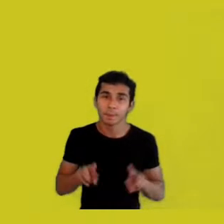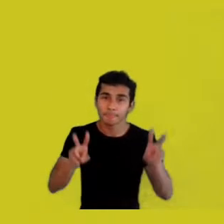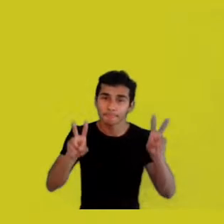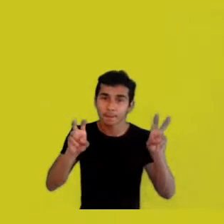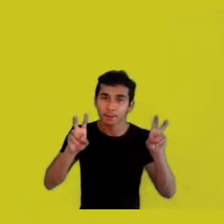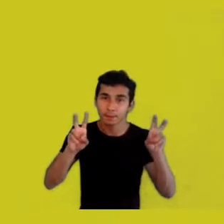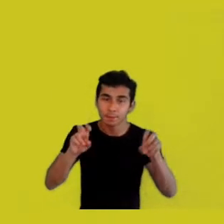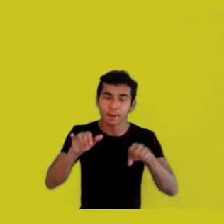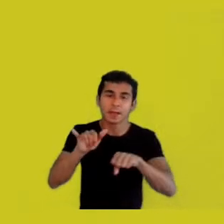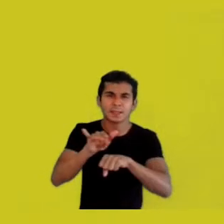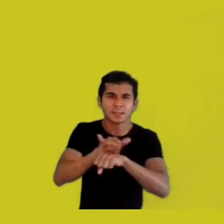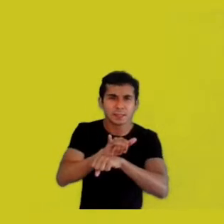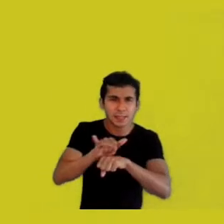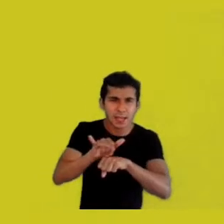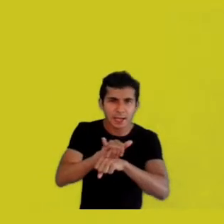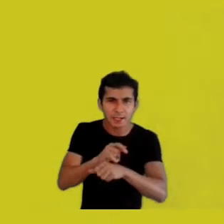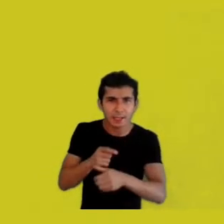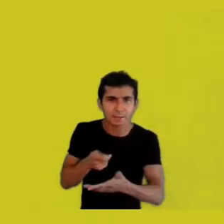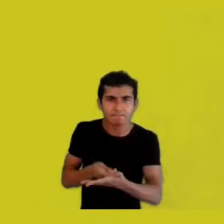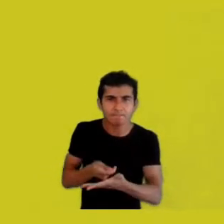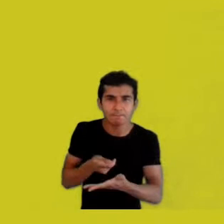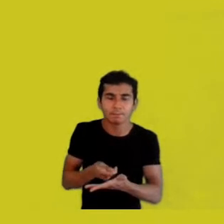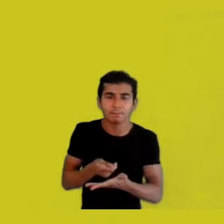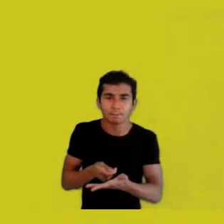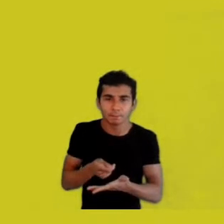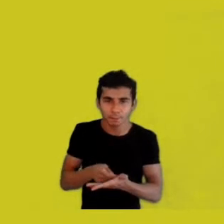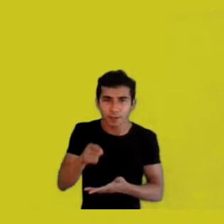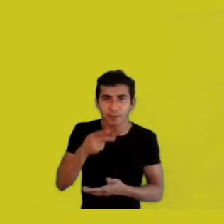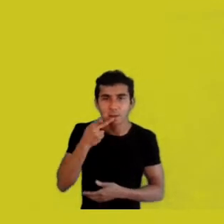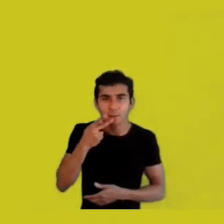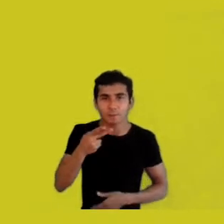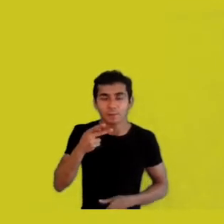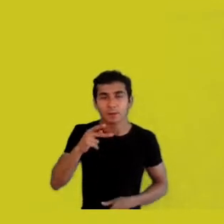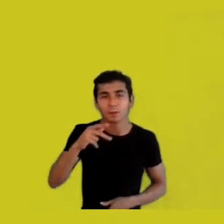that Pedro mentioned very well, in my opinion?